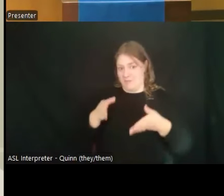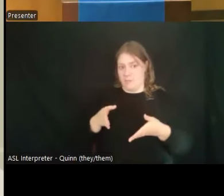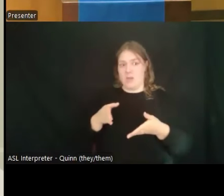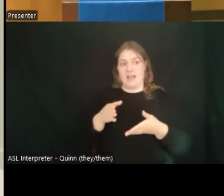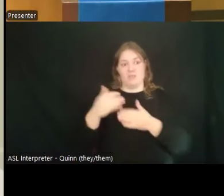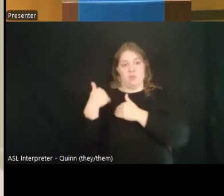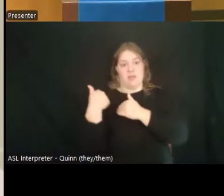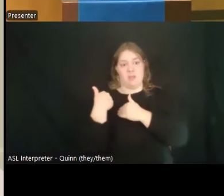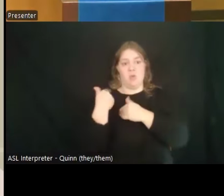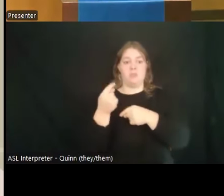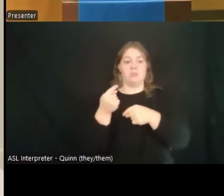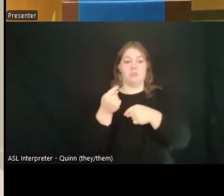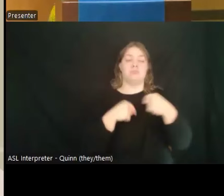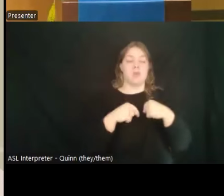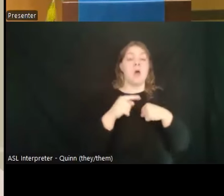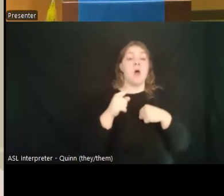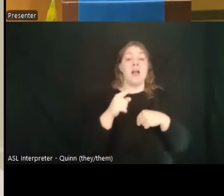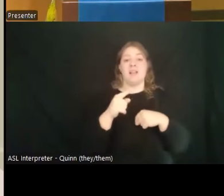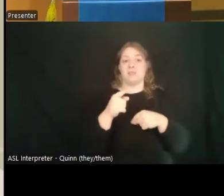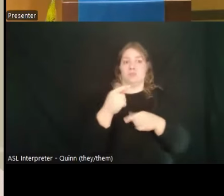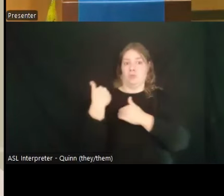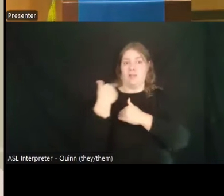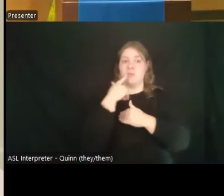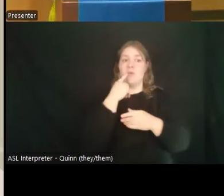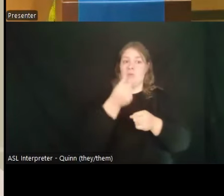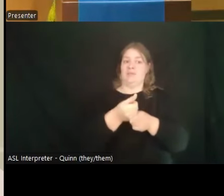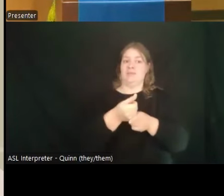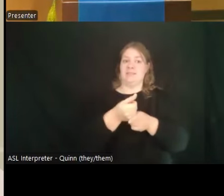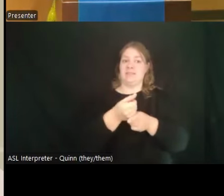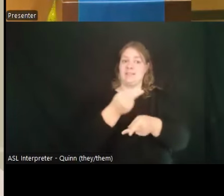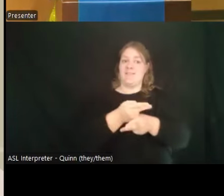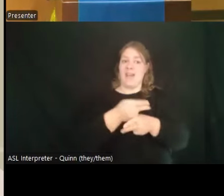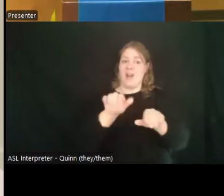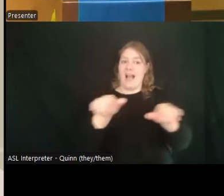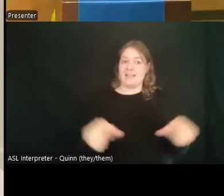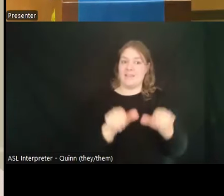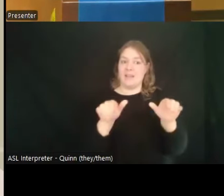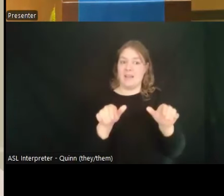go back one more a self-care activity um and making sure and intentional and giving space